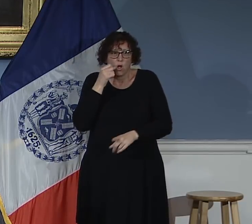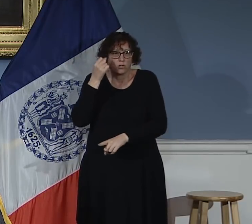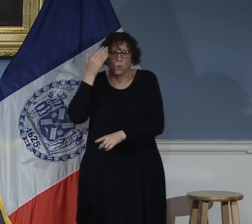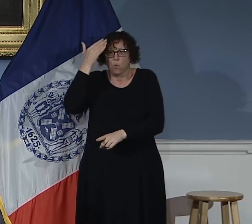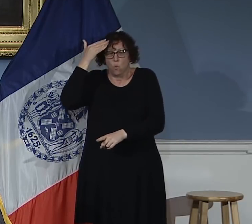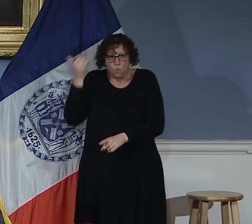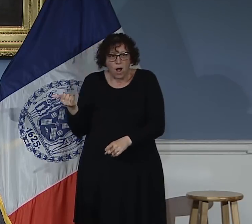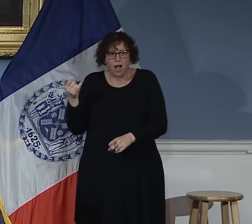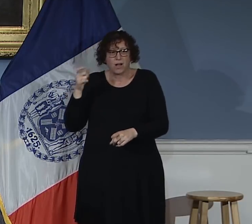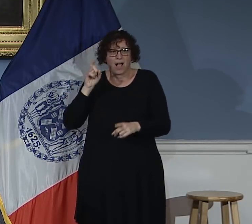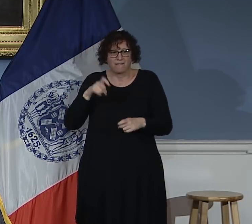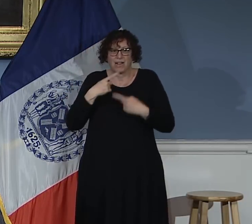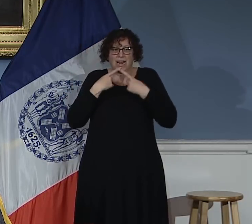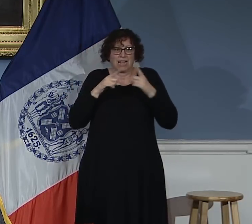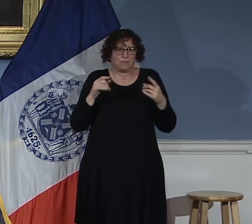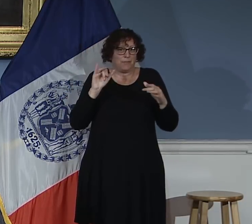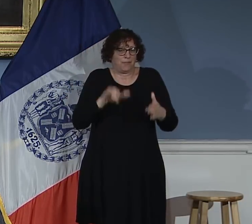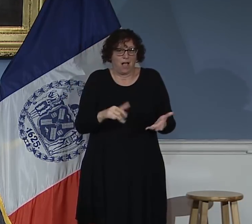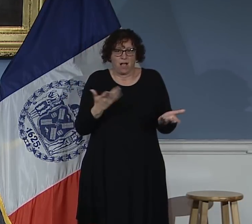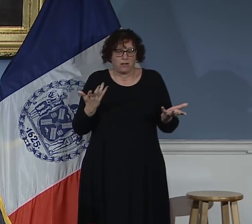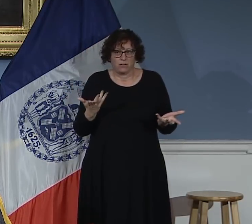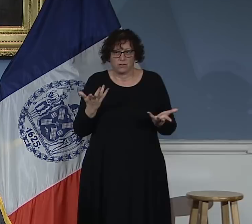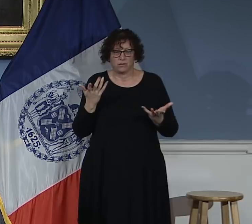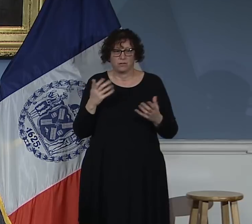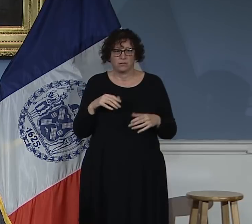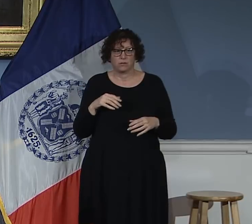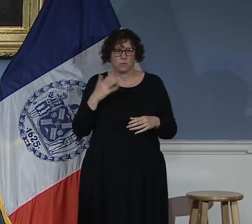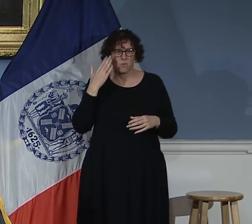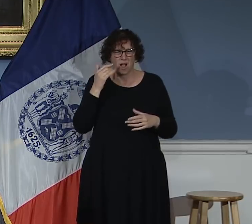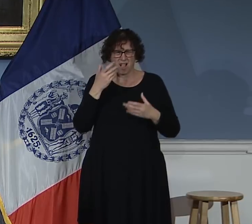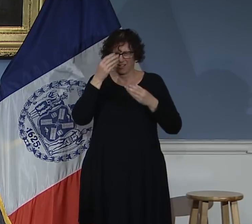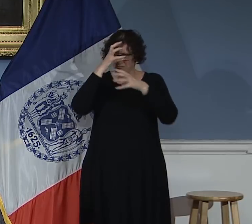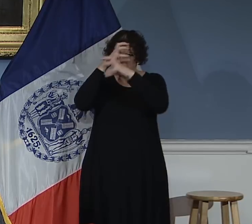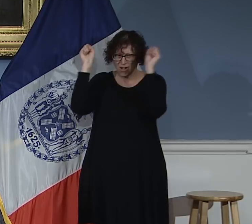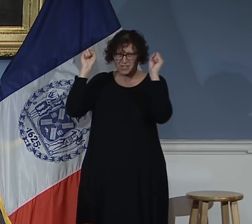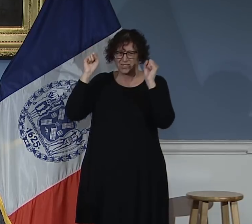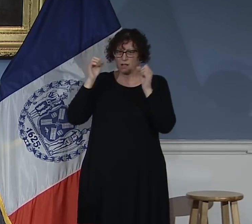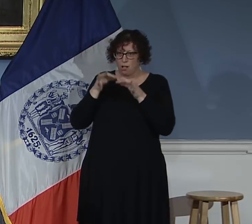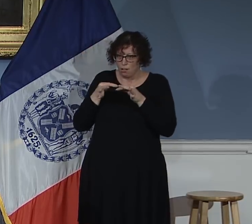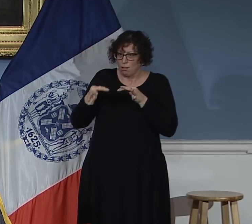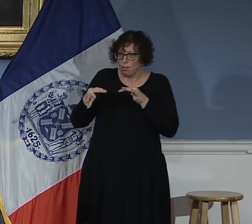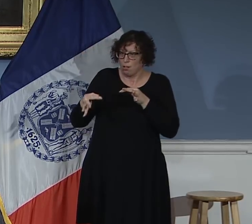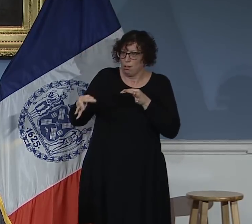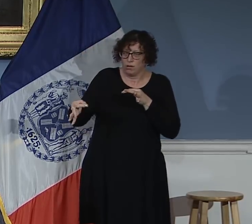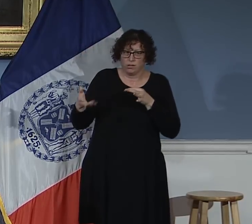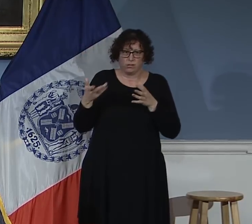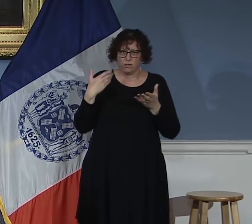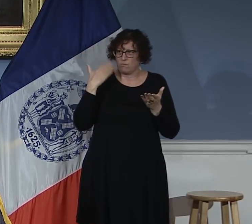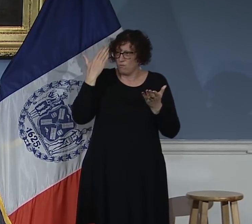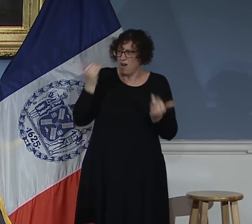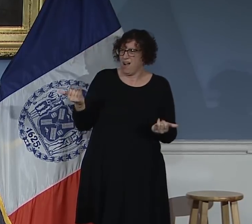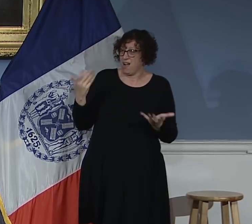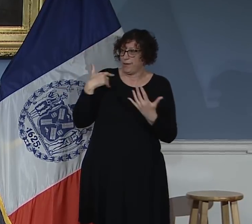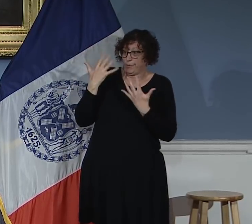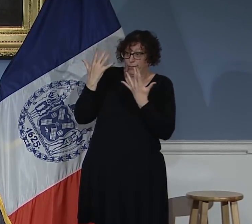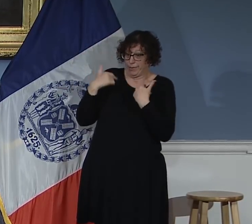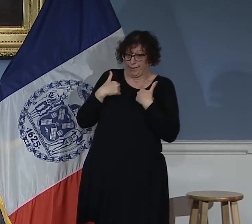UNDERSTAND WHY ON EARTH I EVEN HAVE TO SAY THIS SENTENCE. I OND'T KNOW -- I DON'T THINK ANY PRESIDENT IN AMERICAN HISTORY